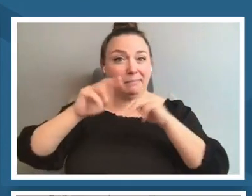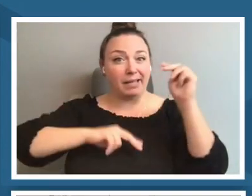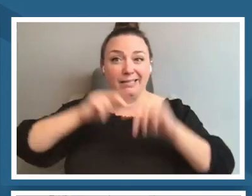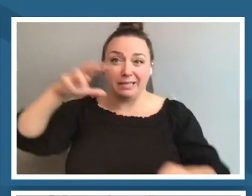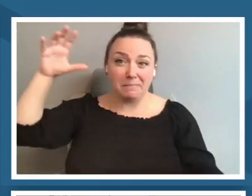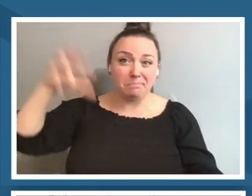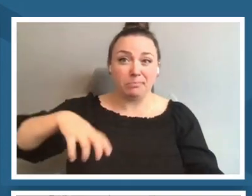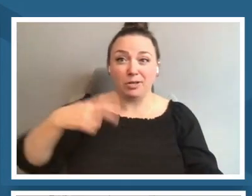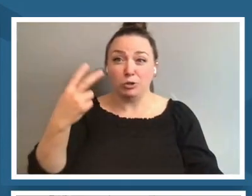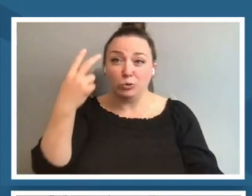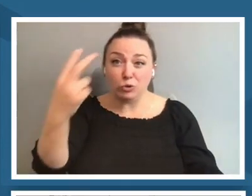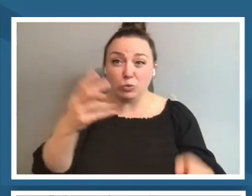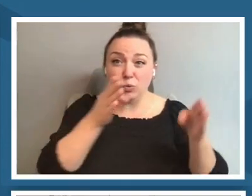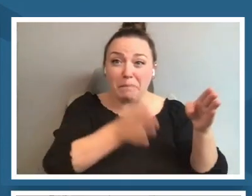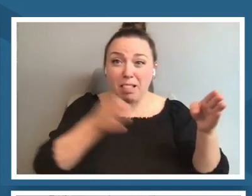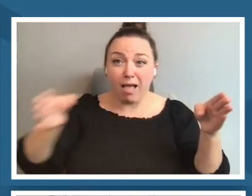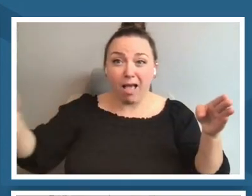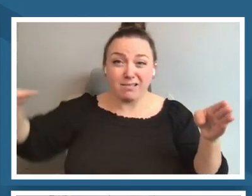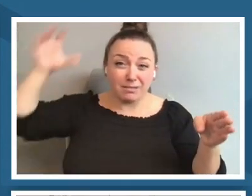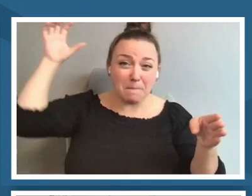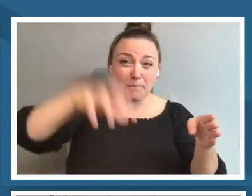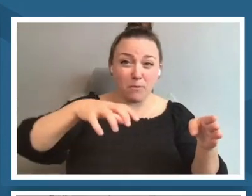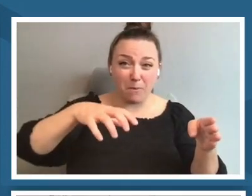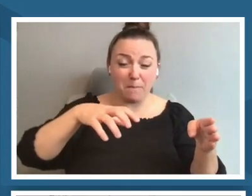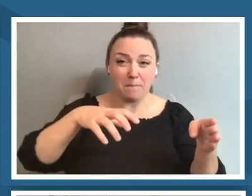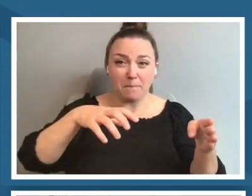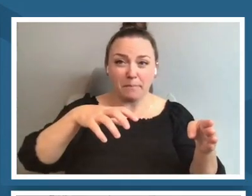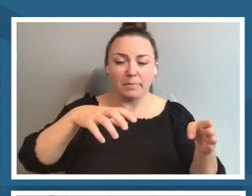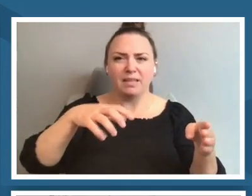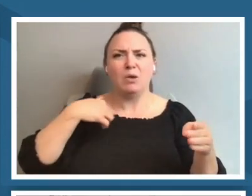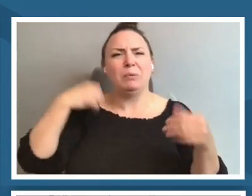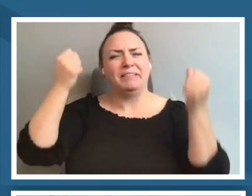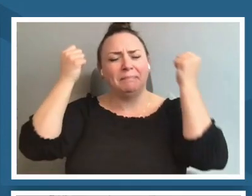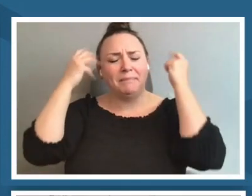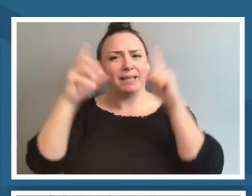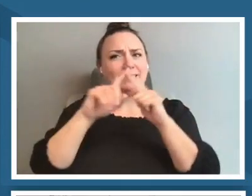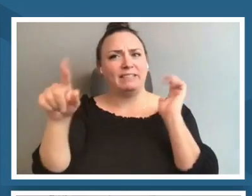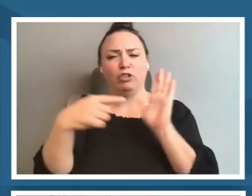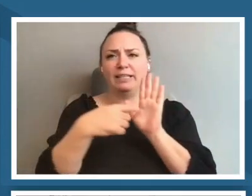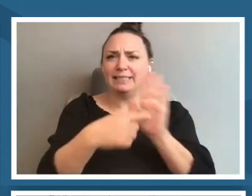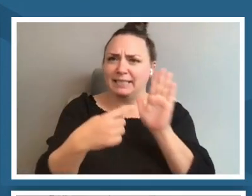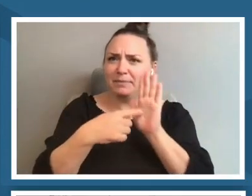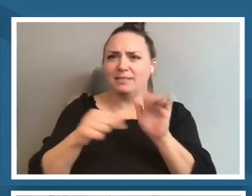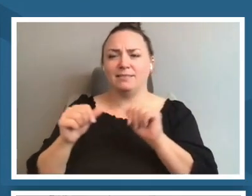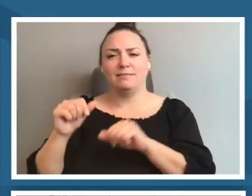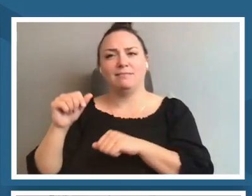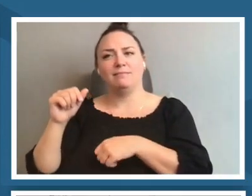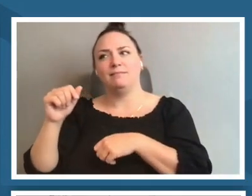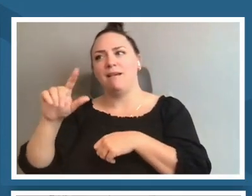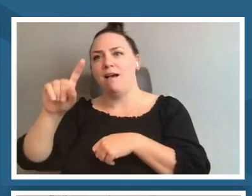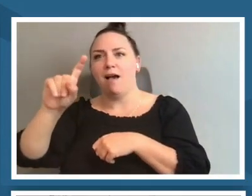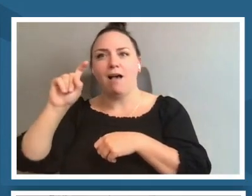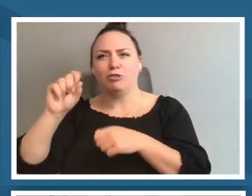those exhibits that everyone knows us for we have hundreds of scientists